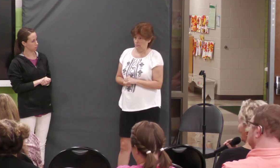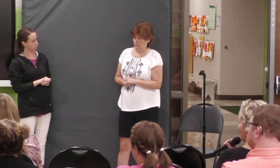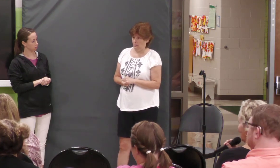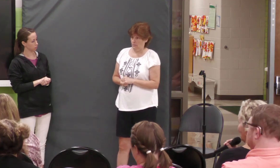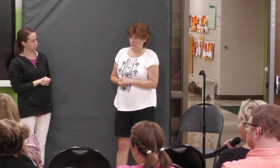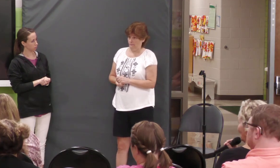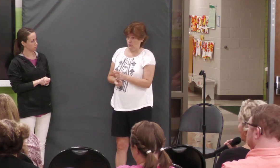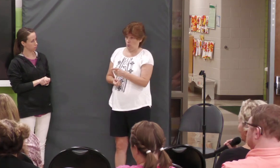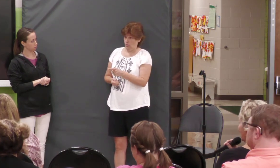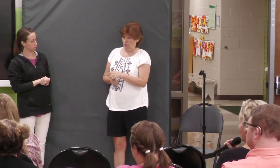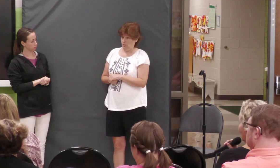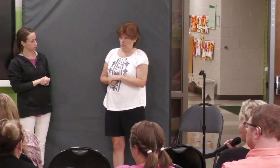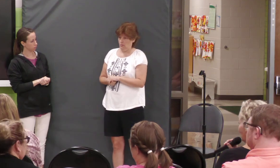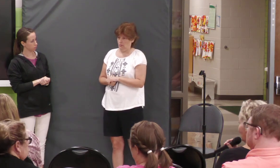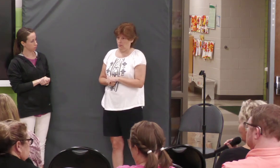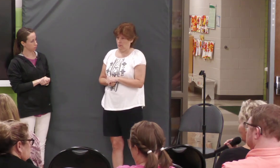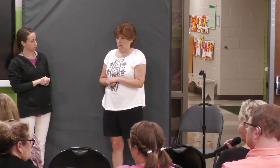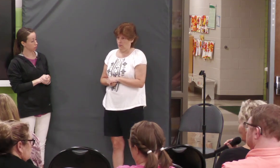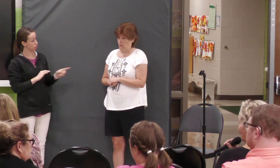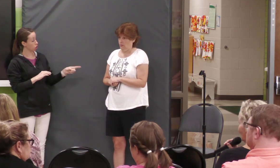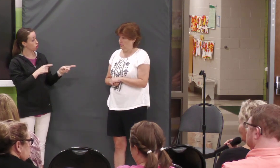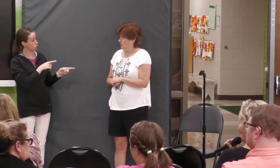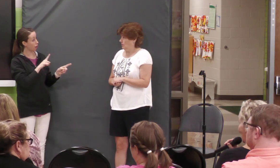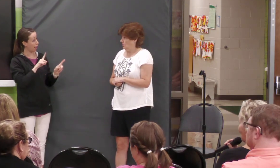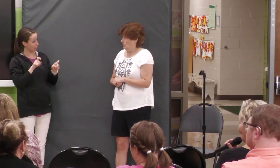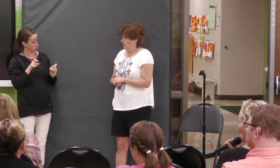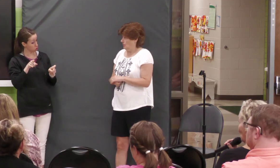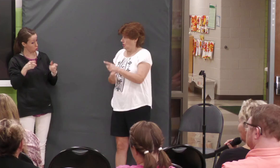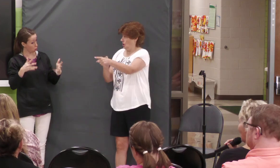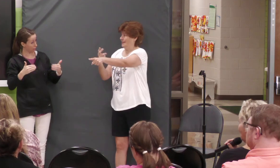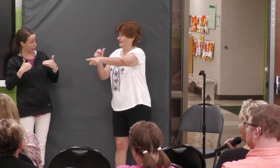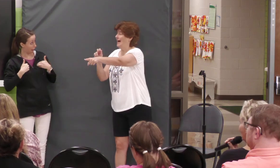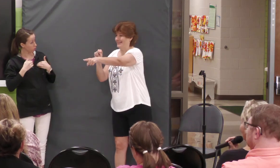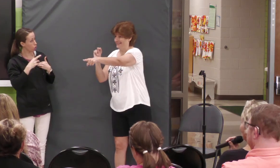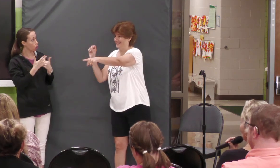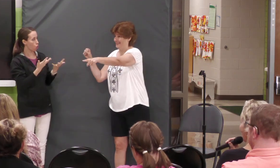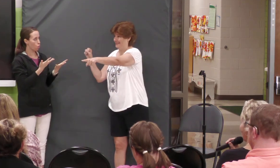athletic budget do you have or want a copy of that if you don't have